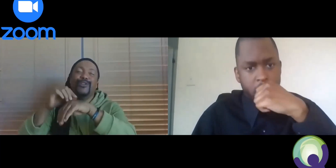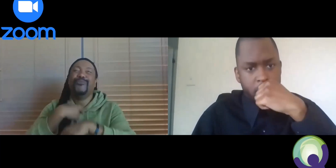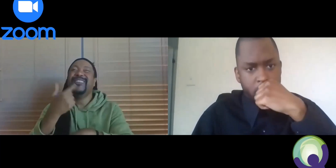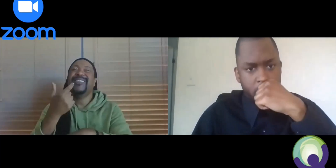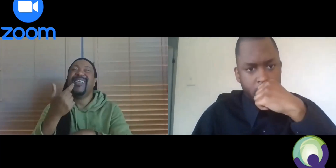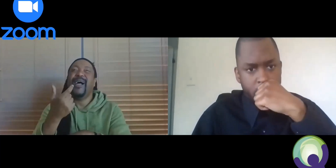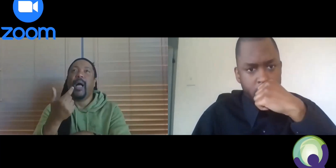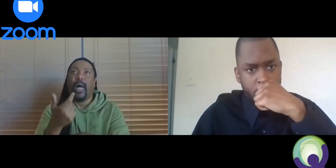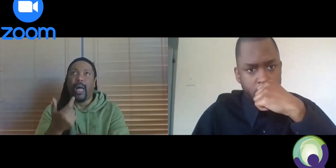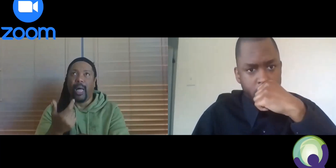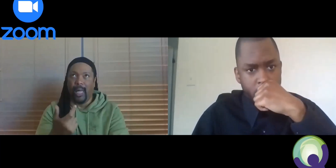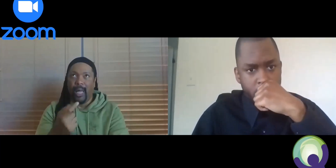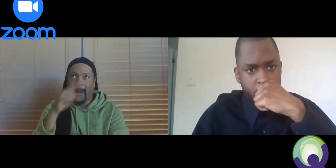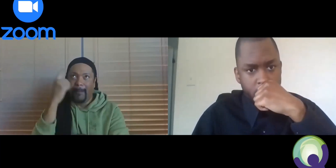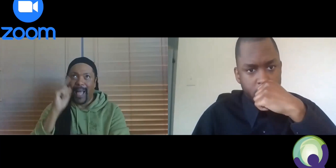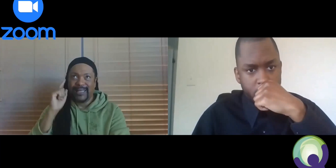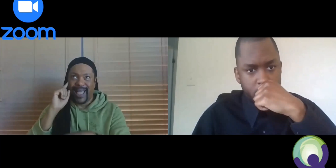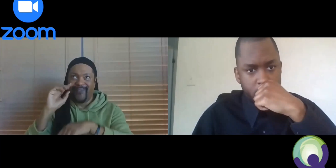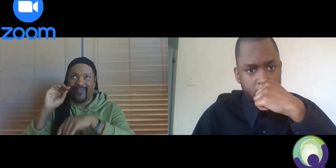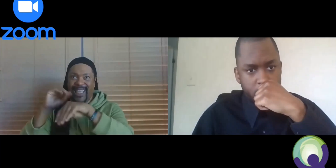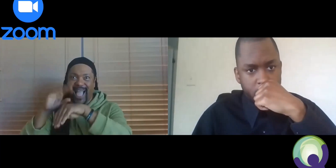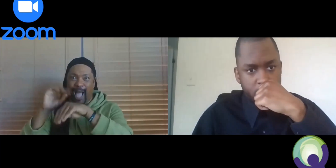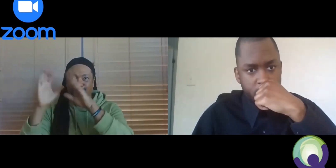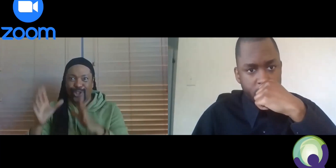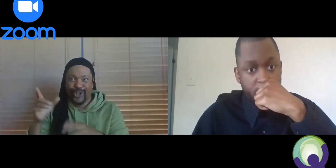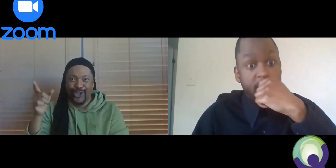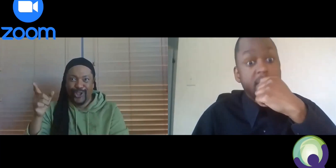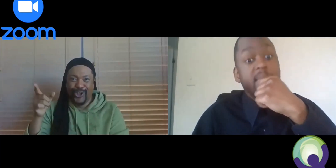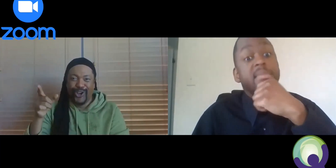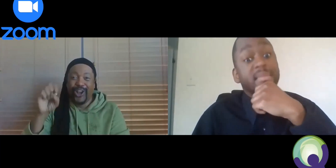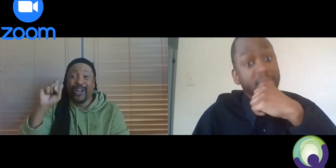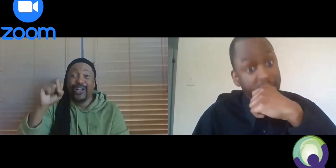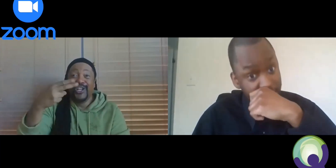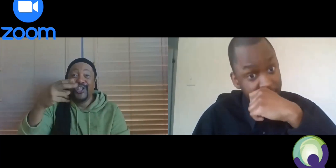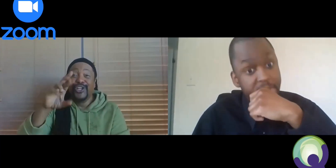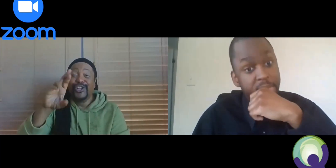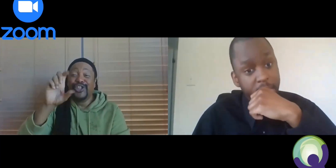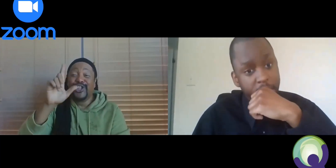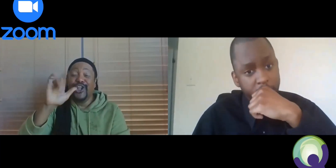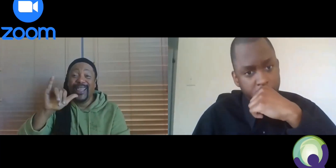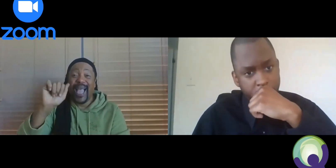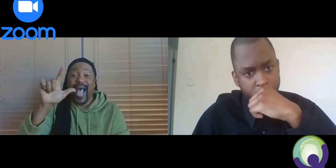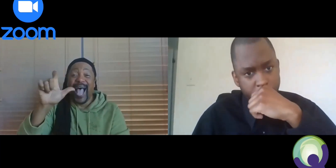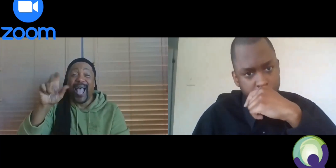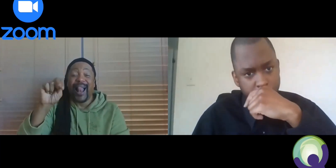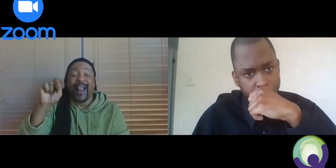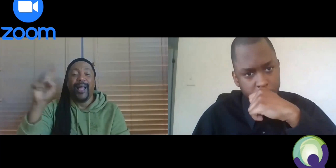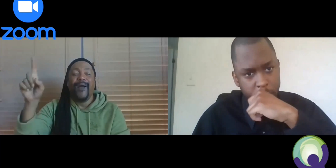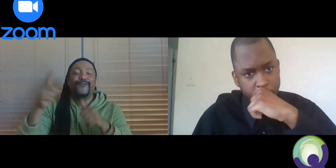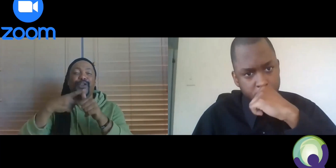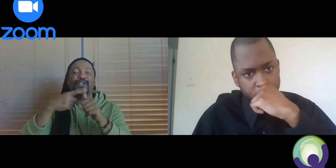teachers and counselors and I was shocked. I mean a Black Deaf counselor? Sheryl Allen